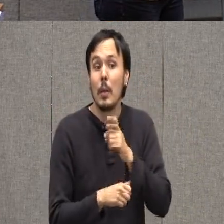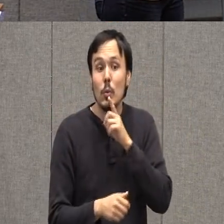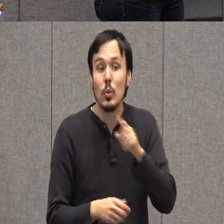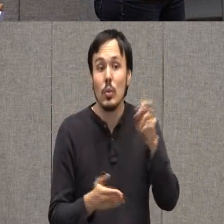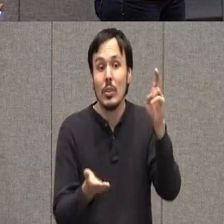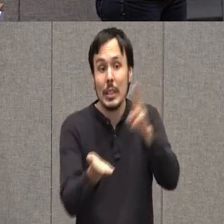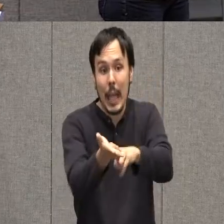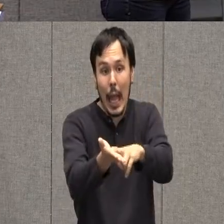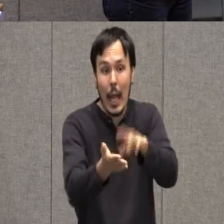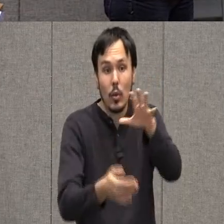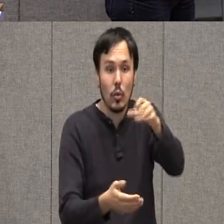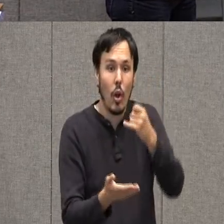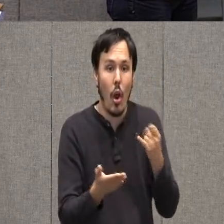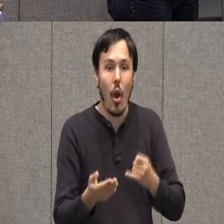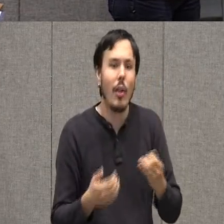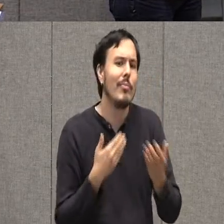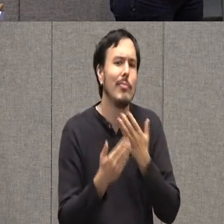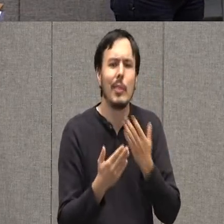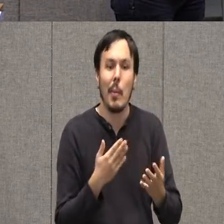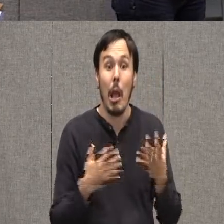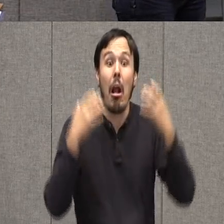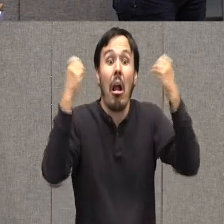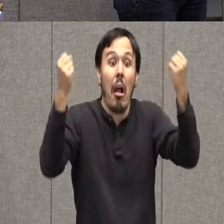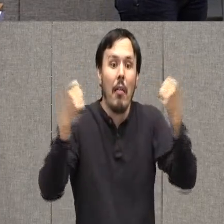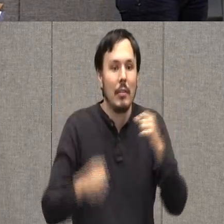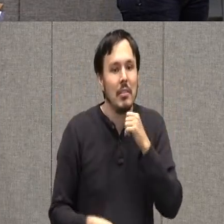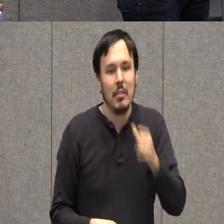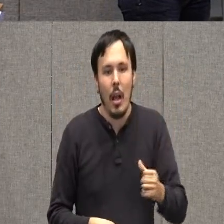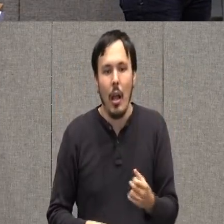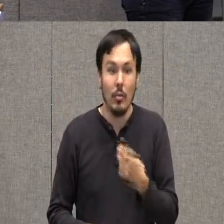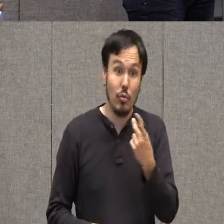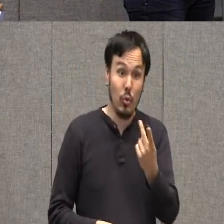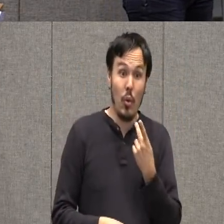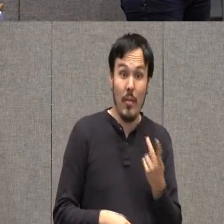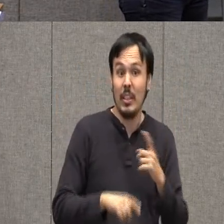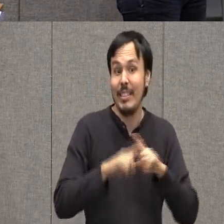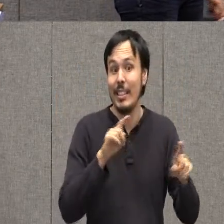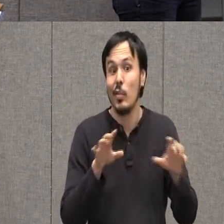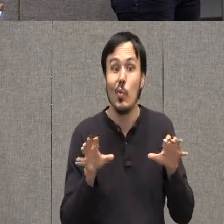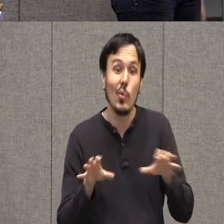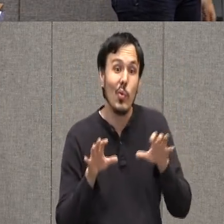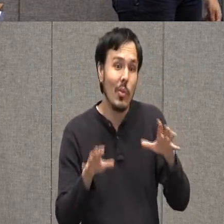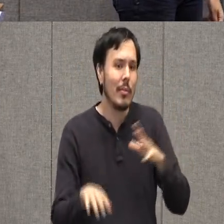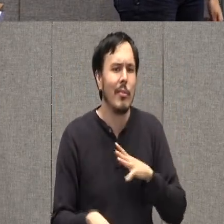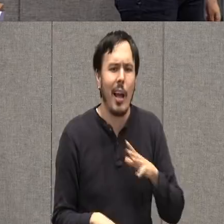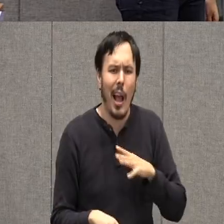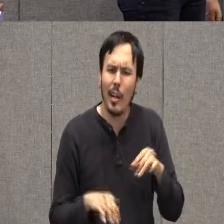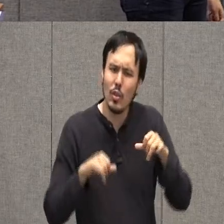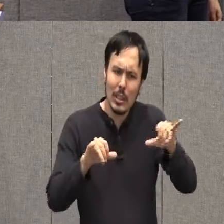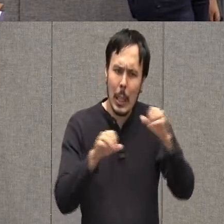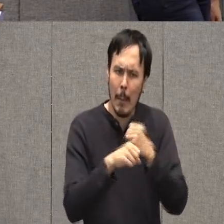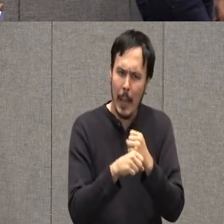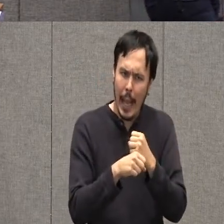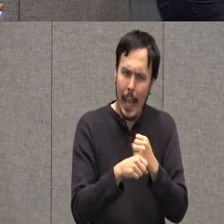even if you're not super confident or if you feel like maybe you could've done something different. You still made that and that's important.